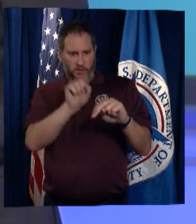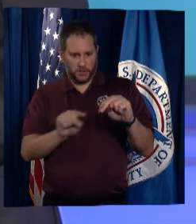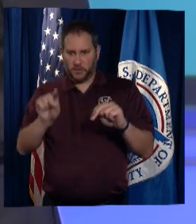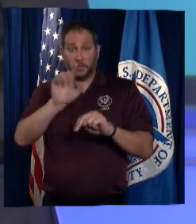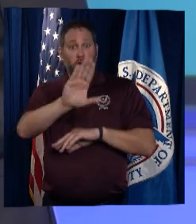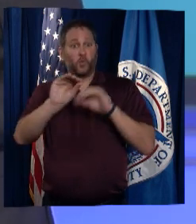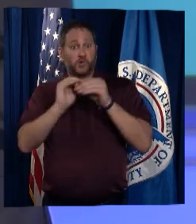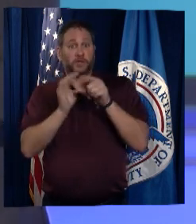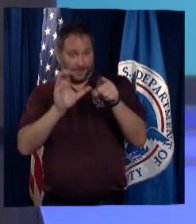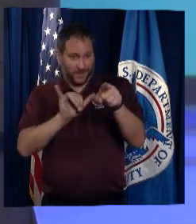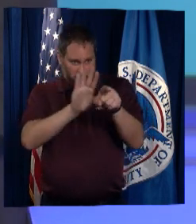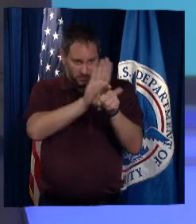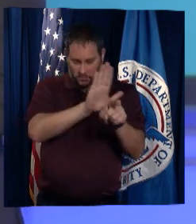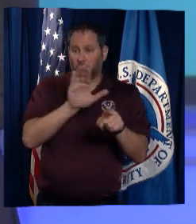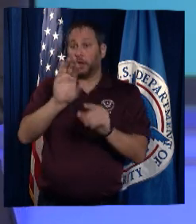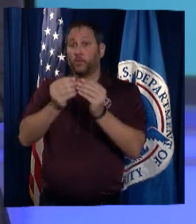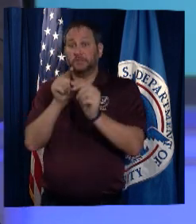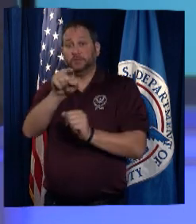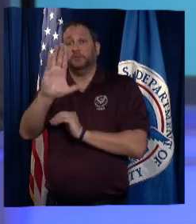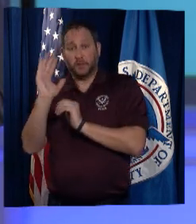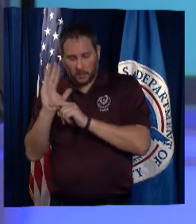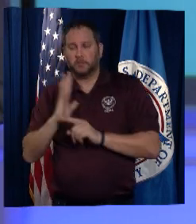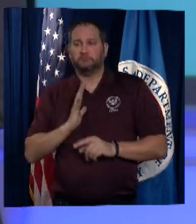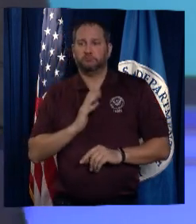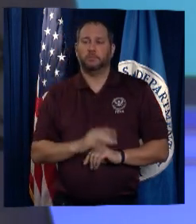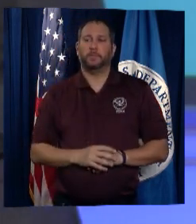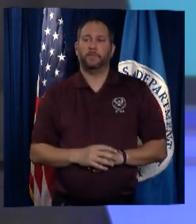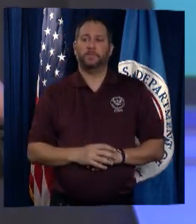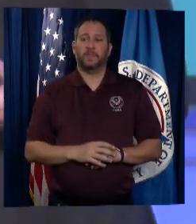you're not the boss of me. And so once you understand like those basic